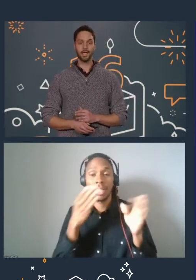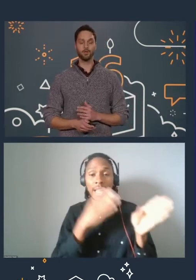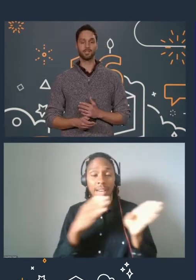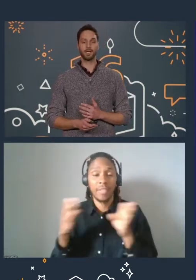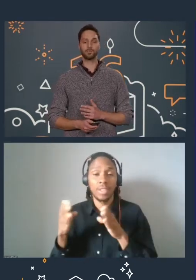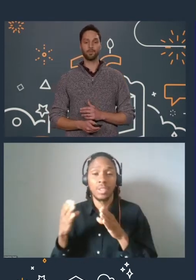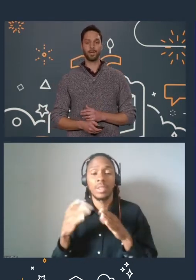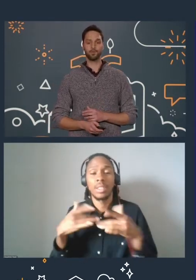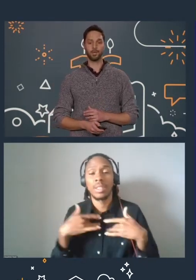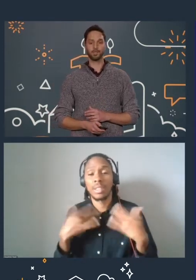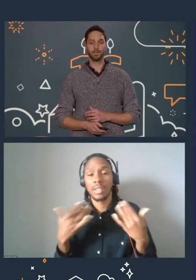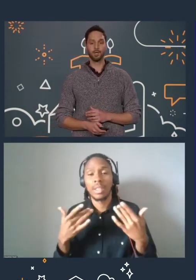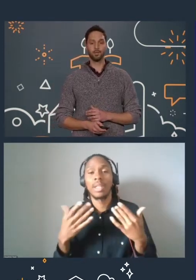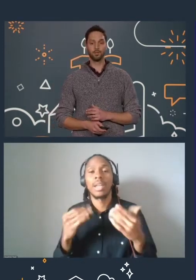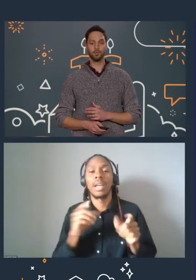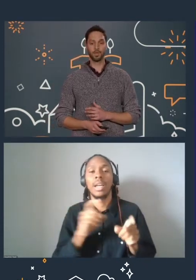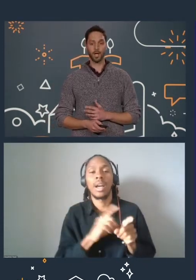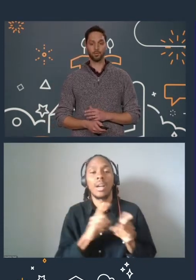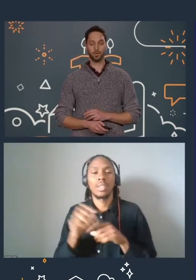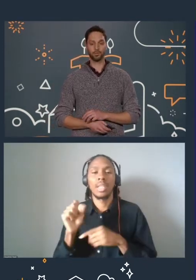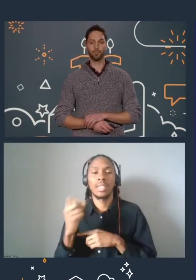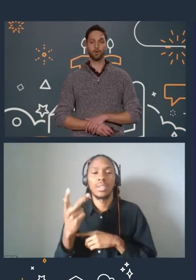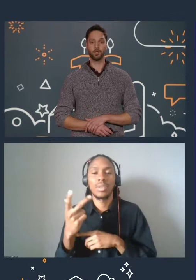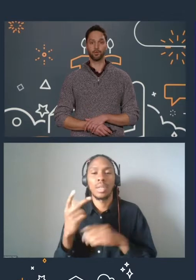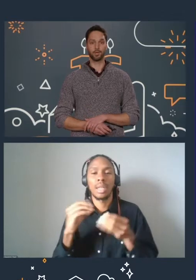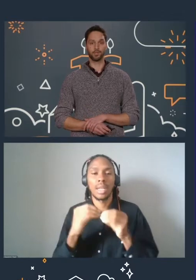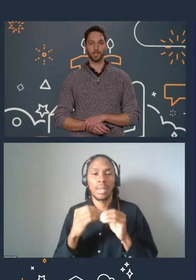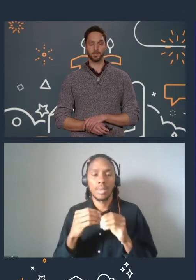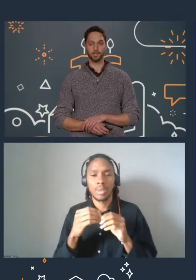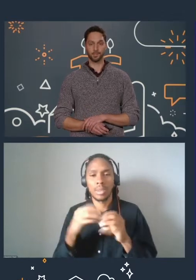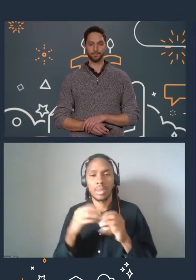and use S3 metrics to CloudWatch for monitoring use cases.